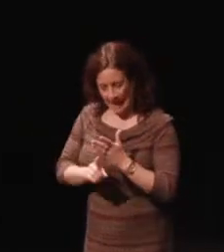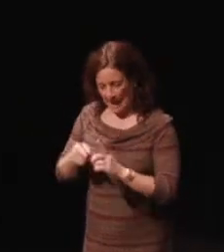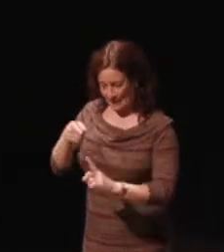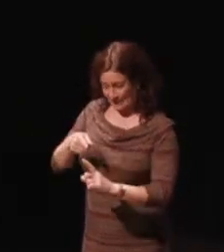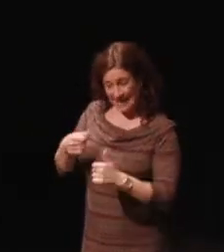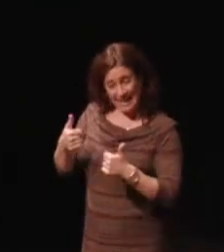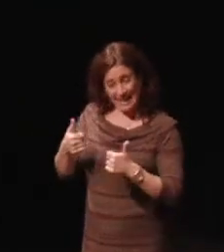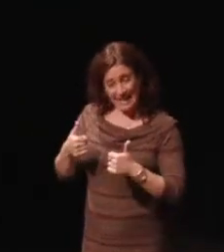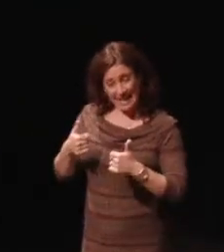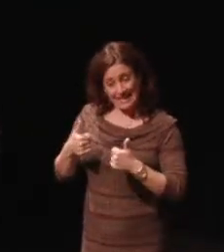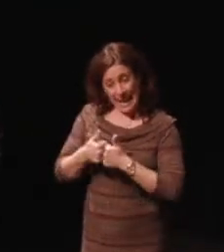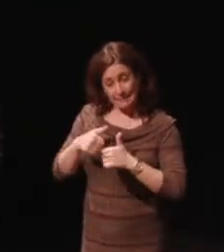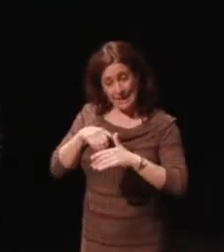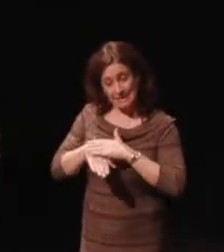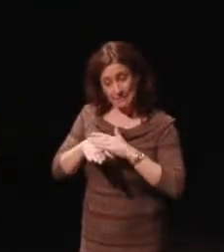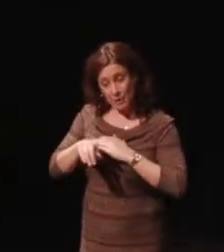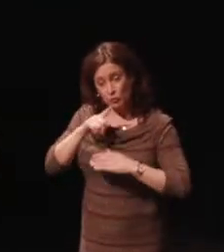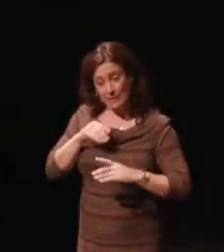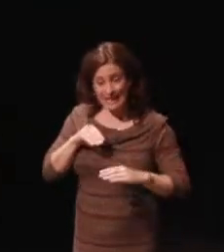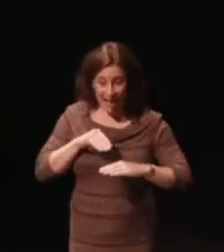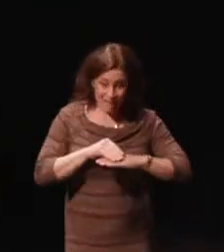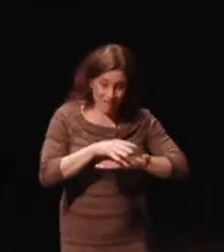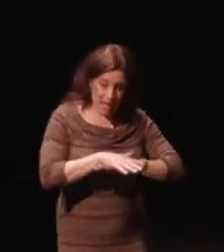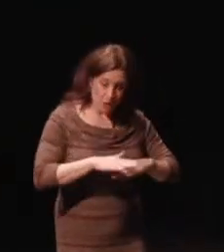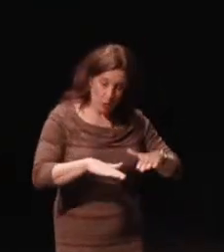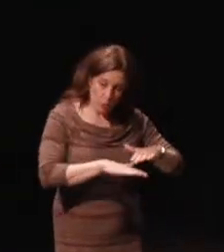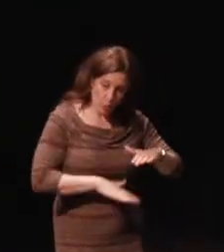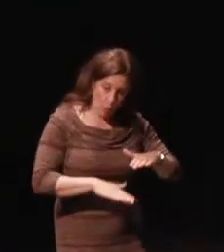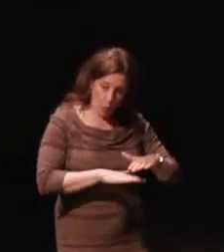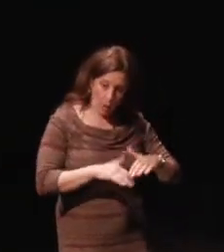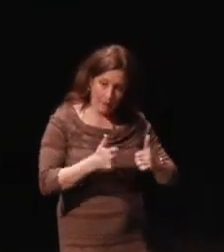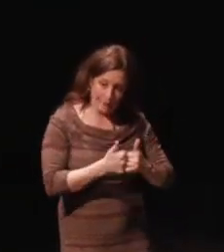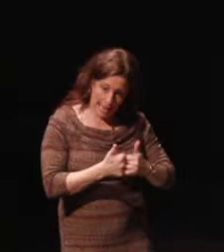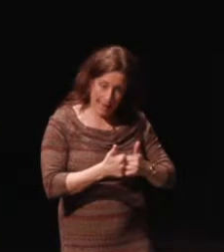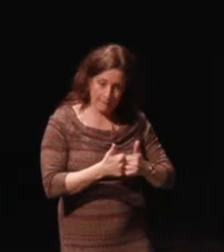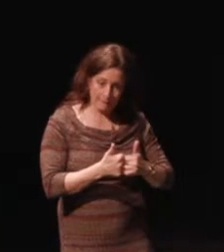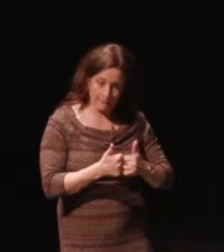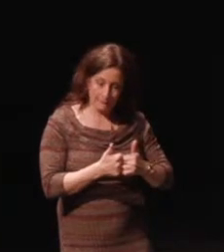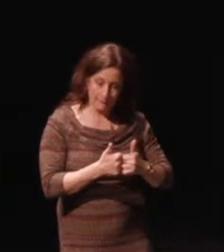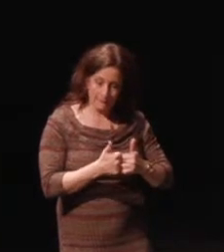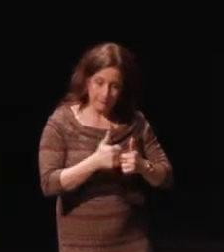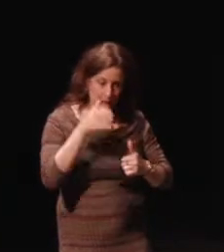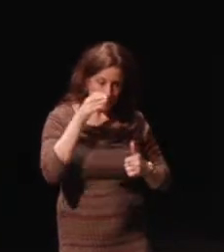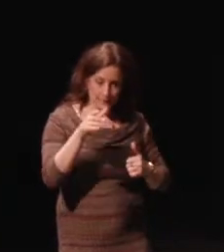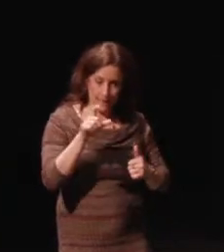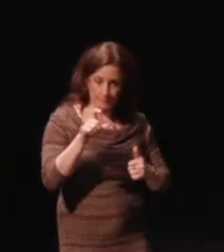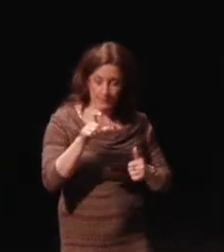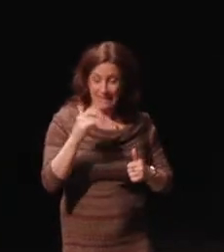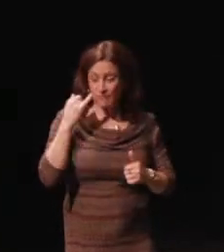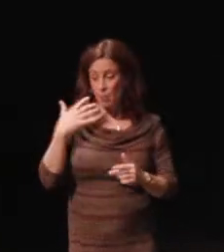my game. Let's say I would like to make a very difficult game. Will accessibility impact that?